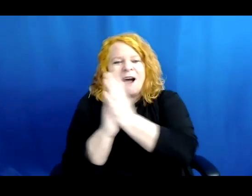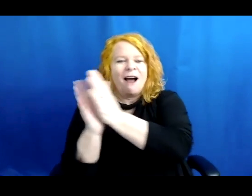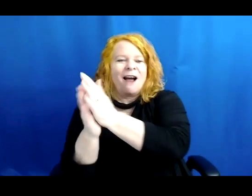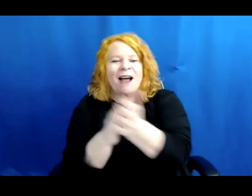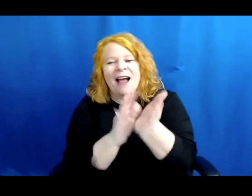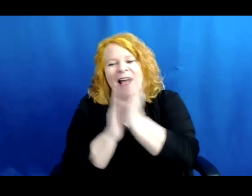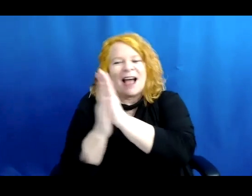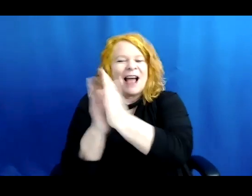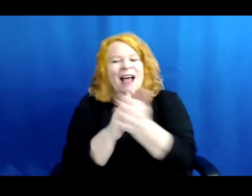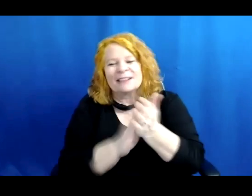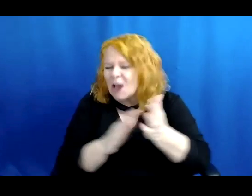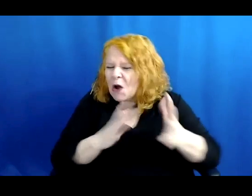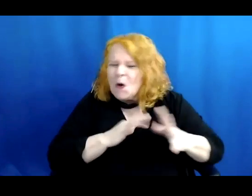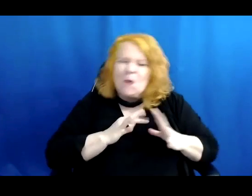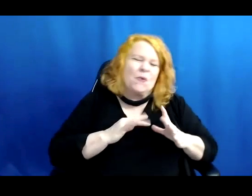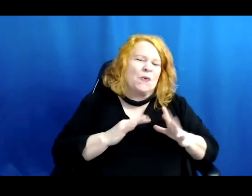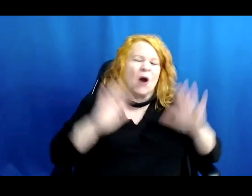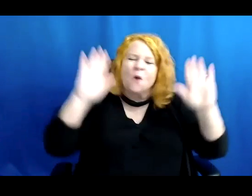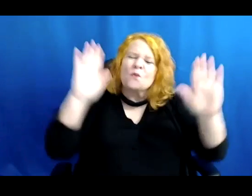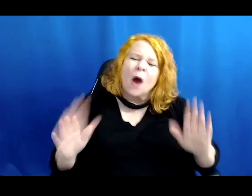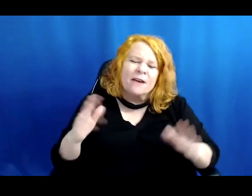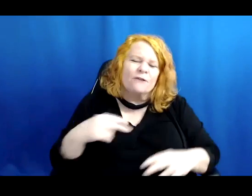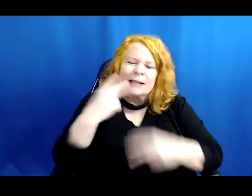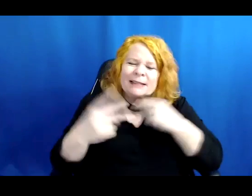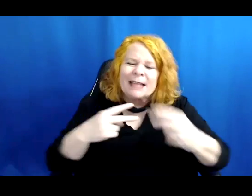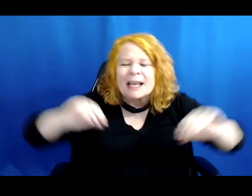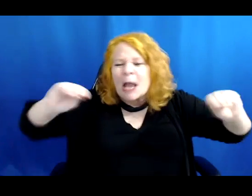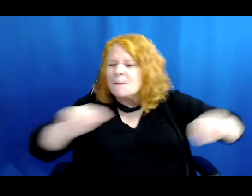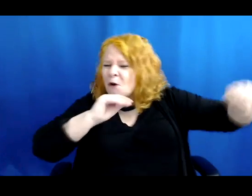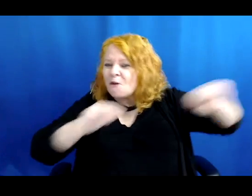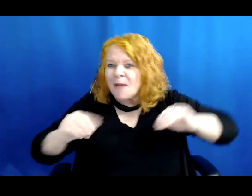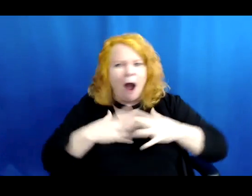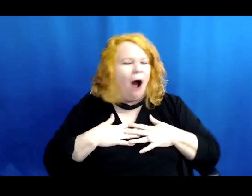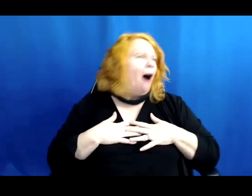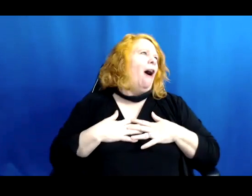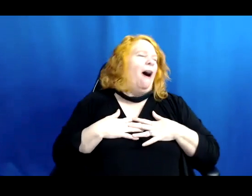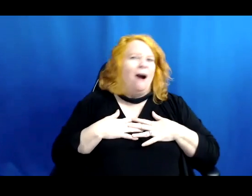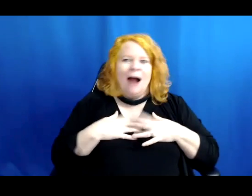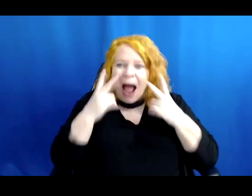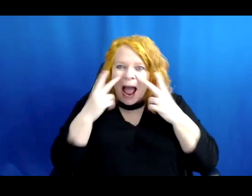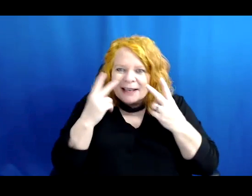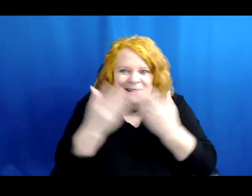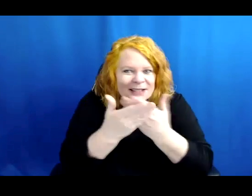Brilliant singing, brilliant actions. I can see you all through my screen, America, you